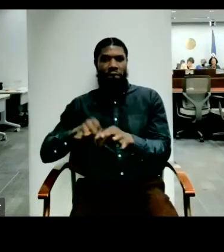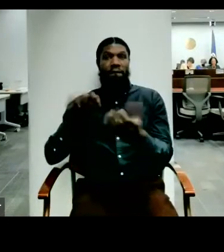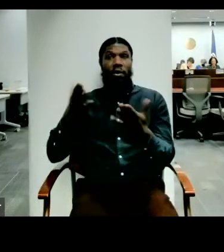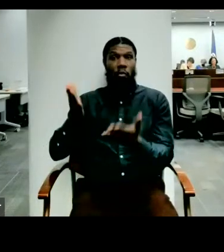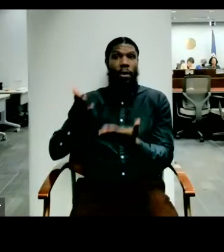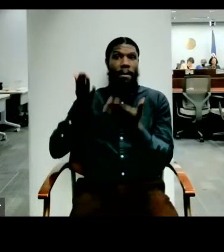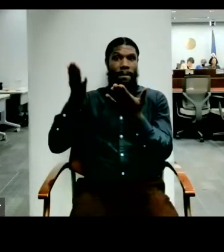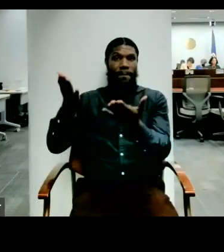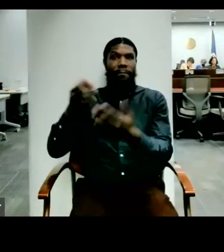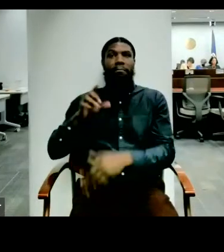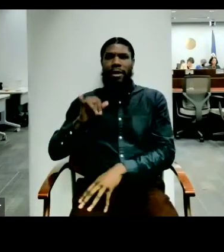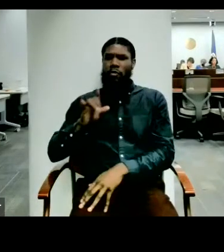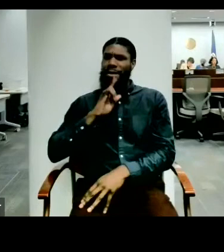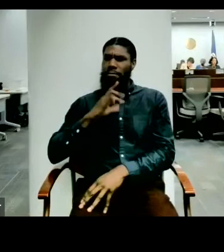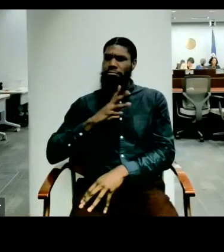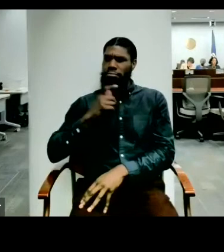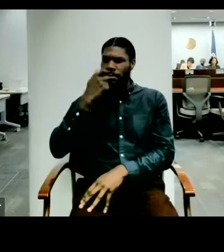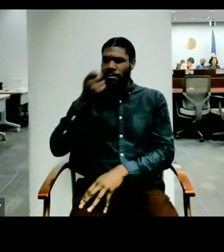that's interesting, that's not a one and done.